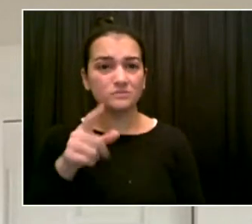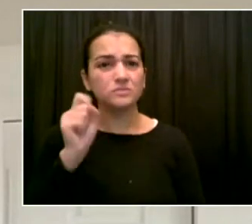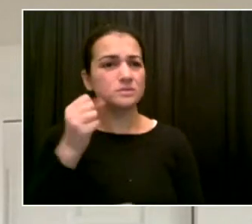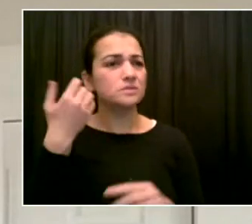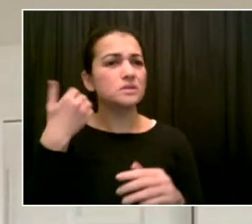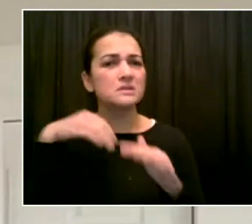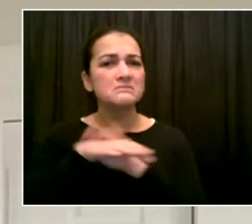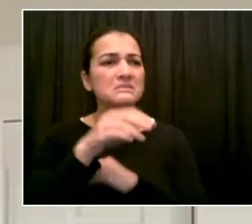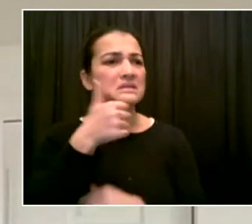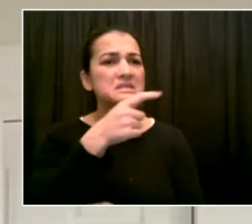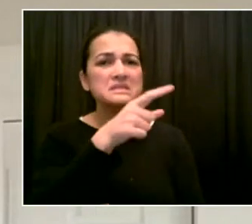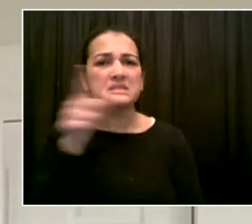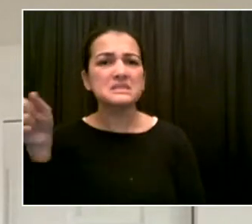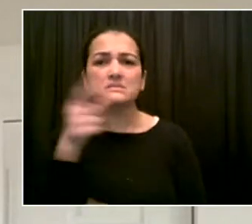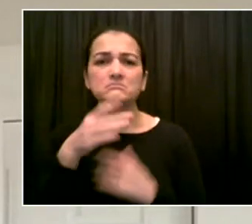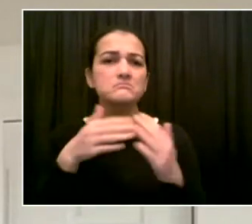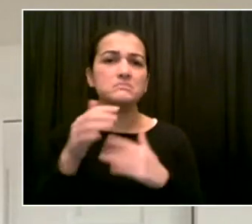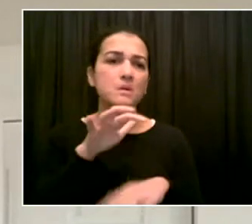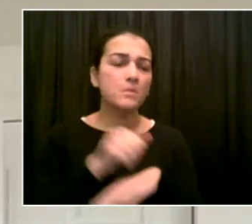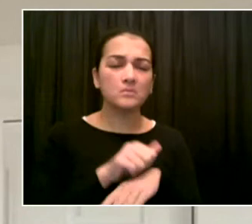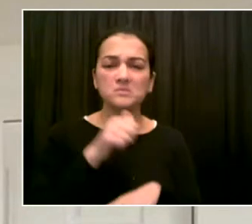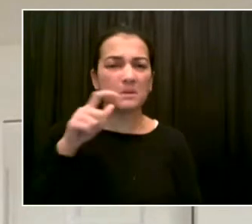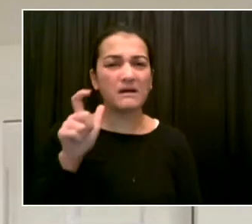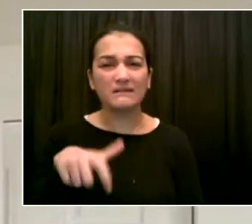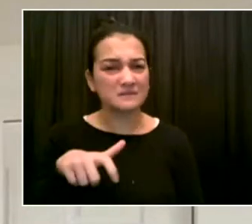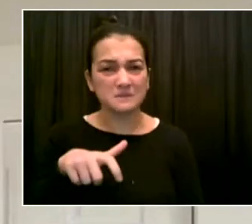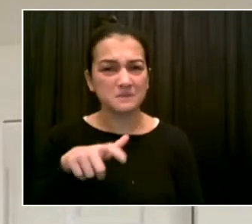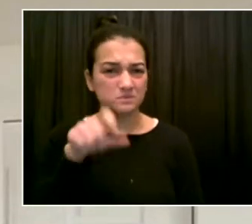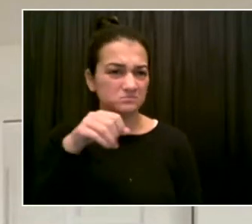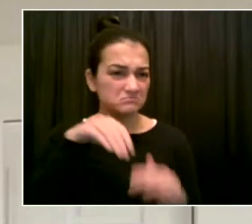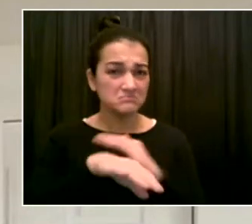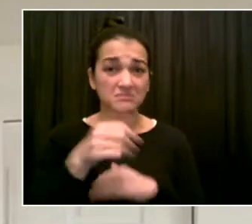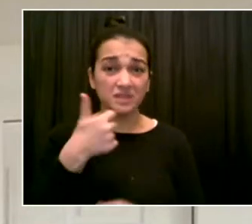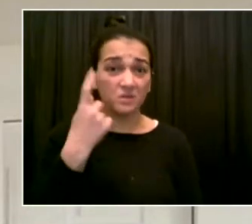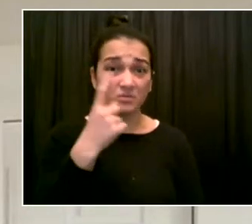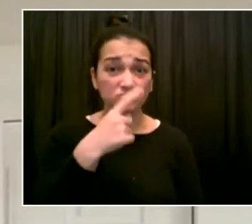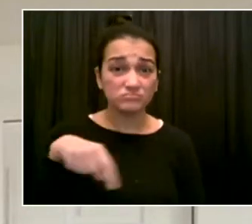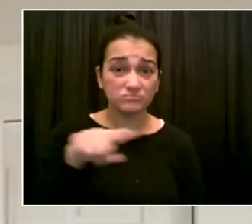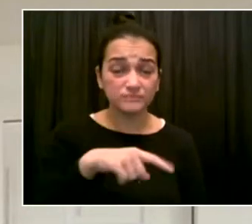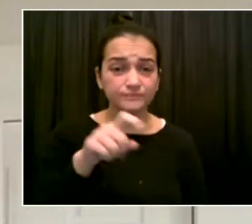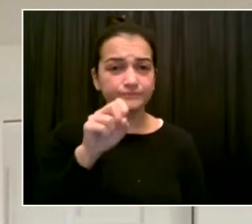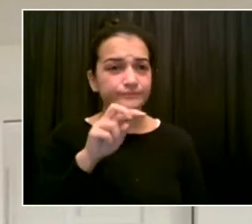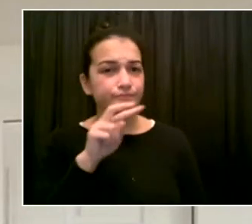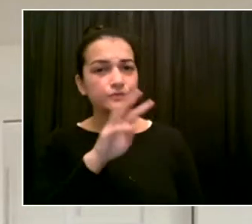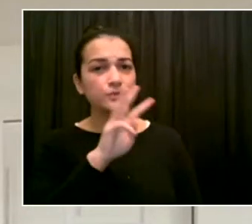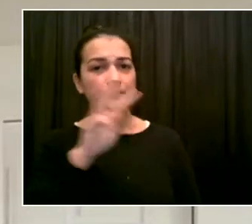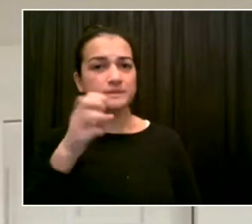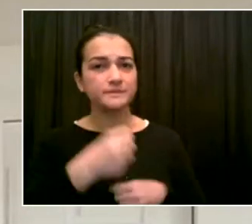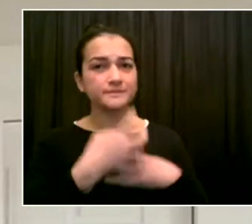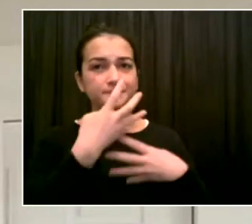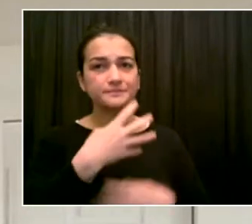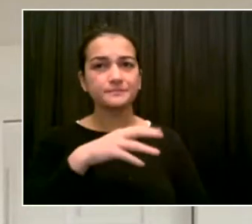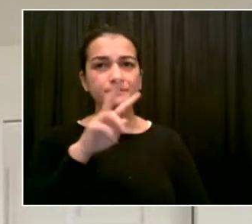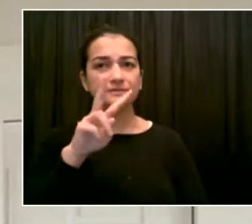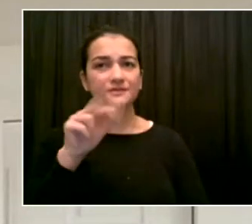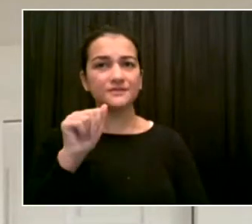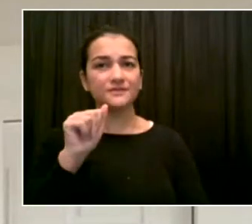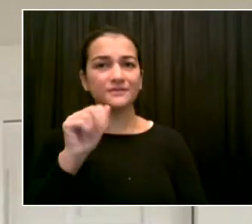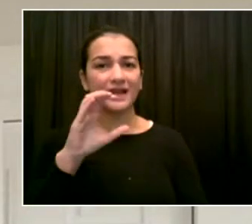ARE AVAILABLE AT VACCINE SITES CITYWIDE, NO APPOINTMENT